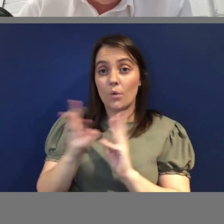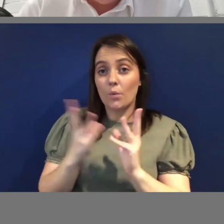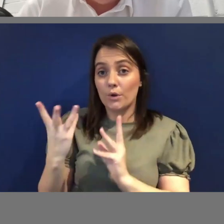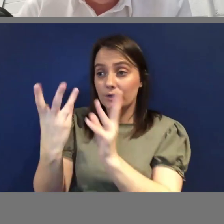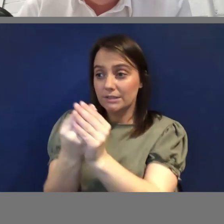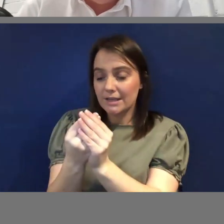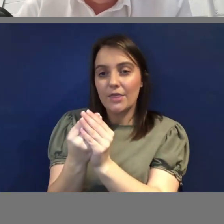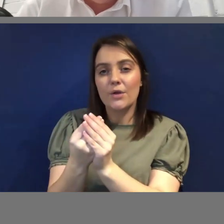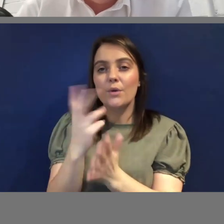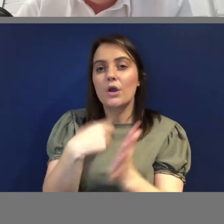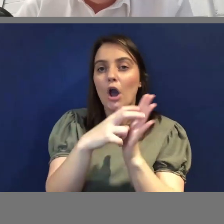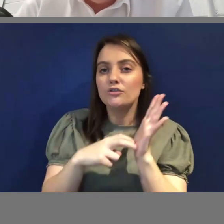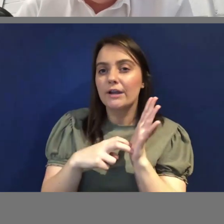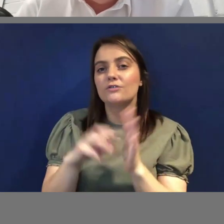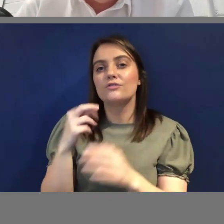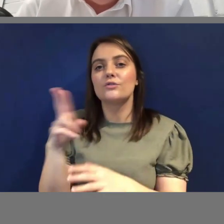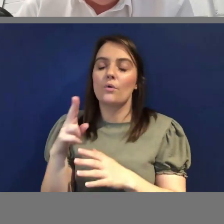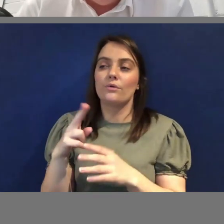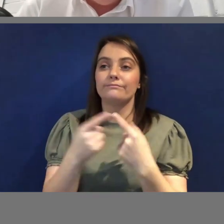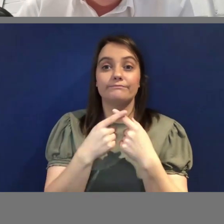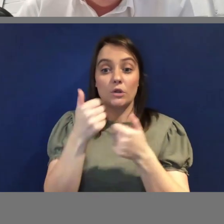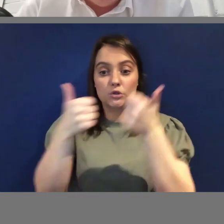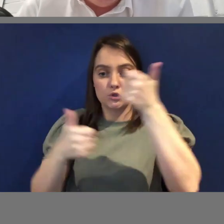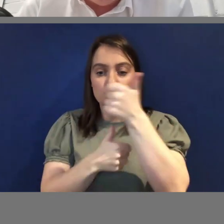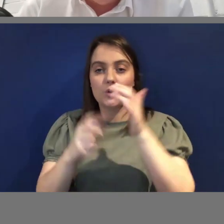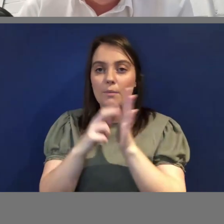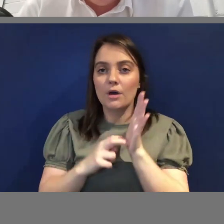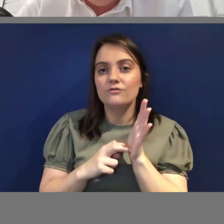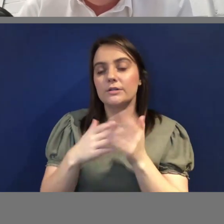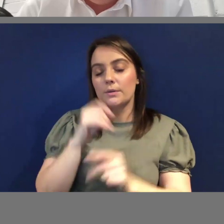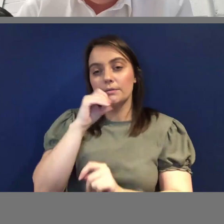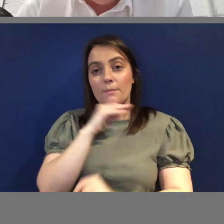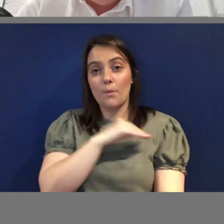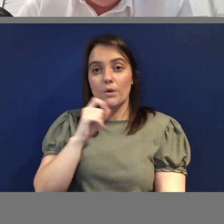contractors or subcontractors it's very important that you know awareness is key and I suppose